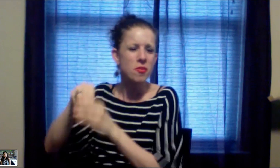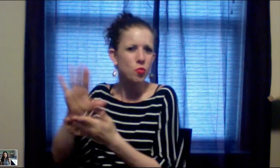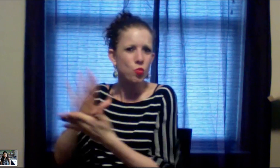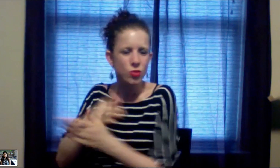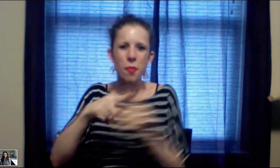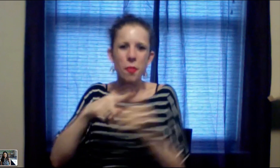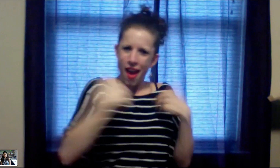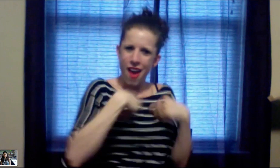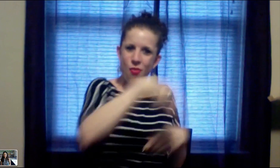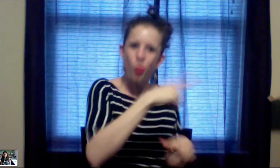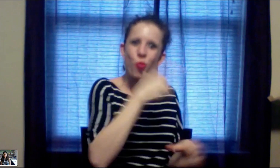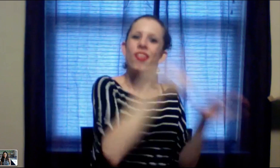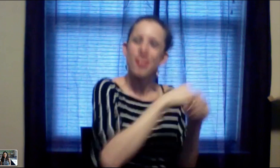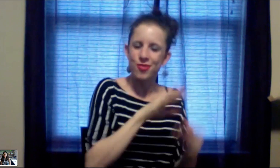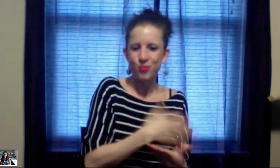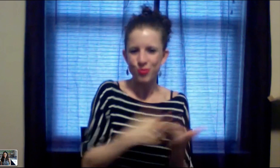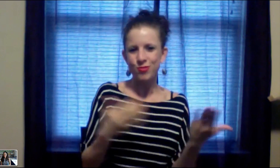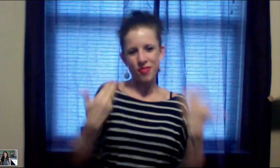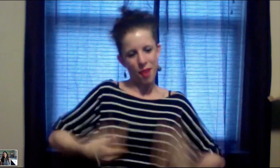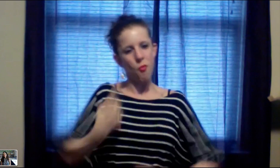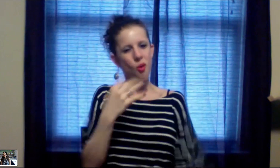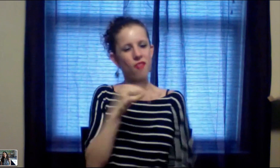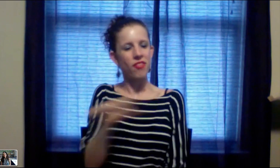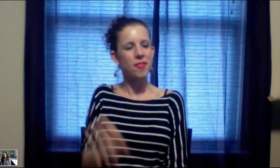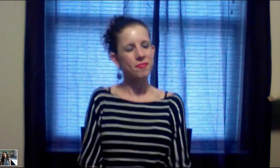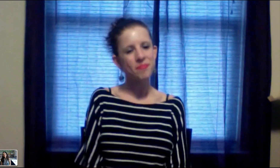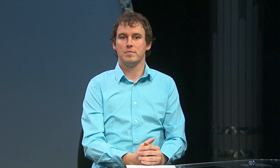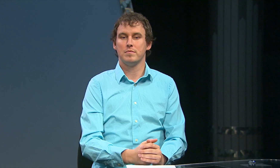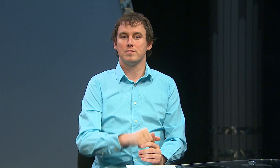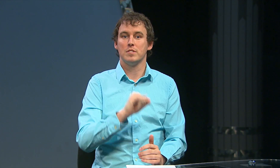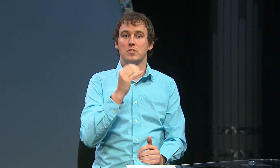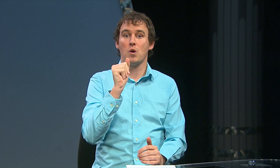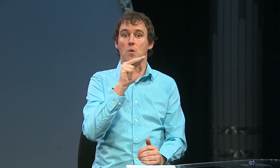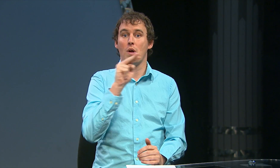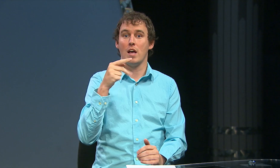NOT INTO MUSIC BUT THERE ARE THOSE WHO ARE, AND I'M ONE OF THEM.